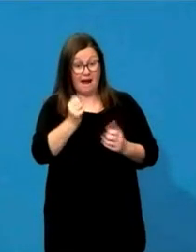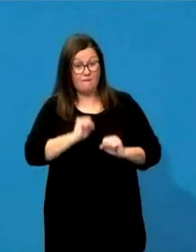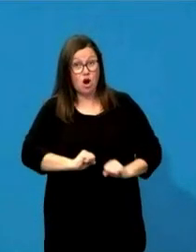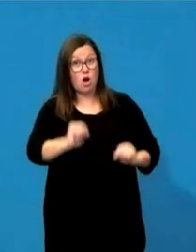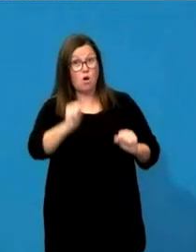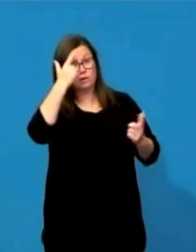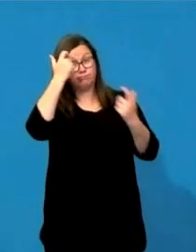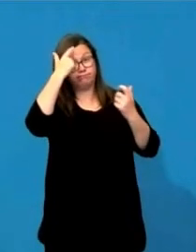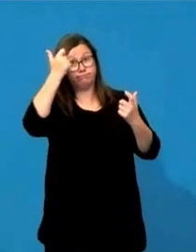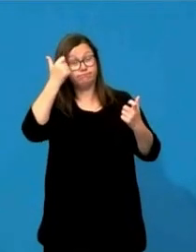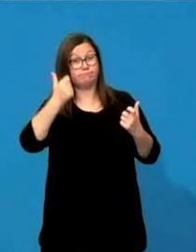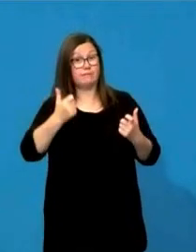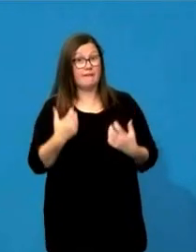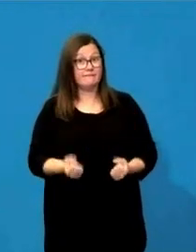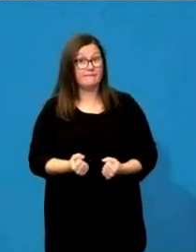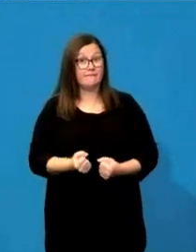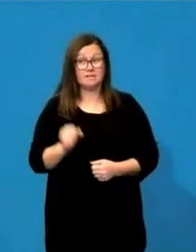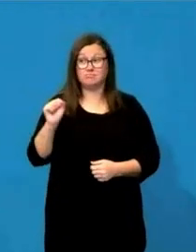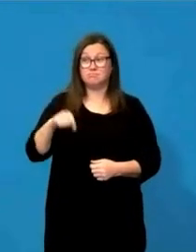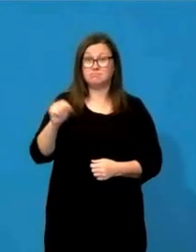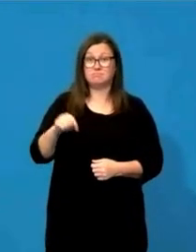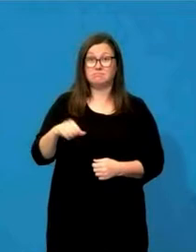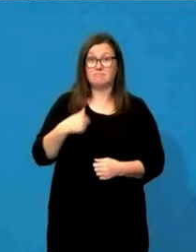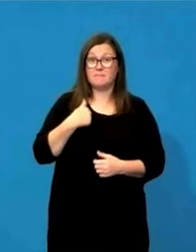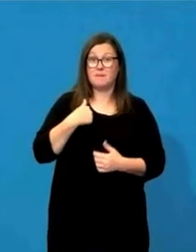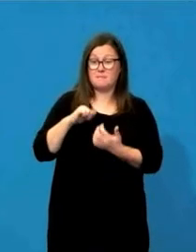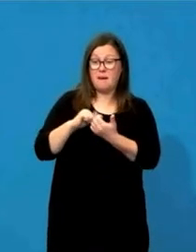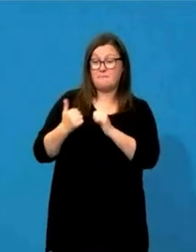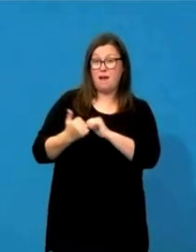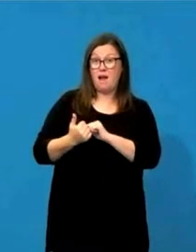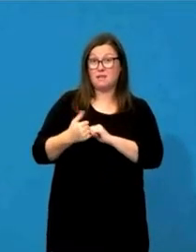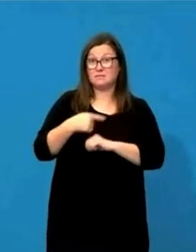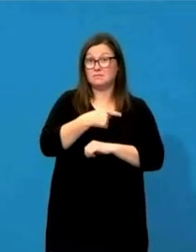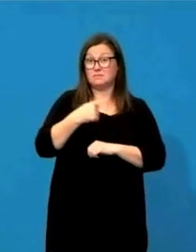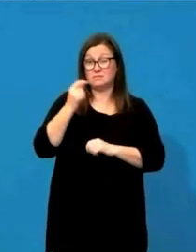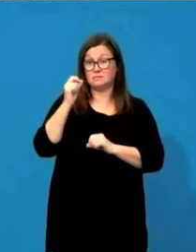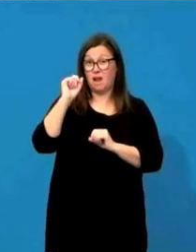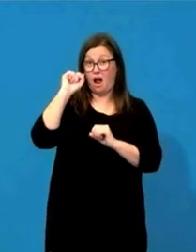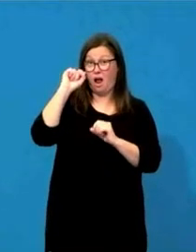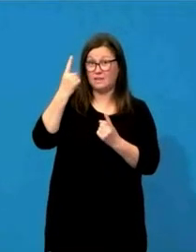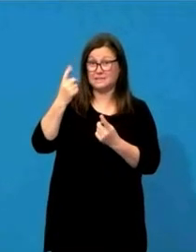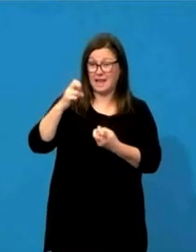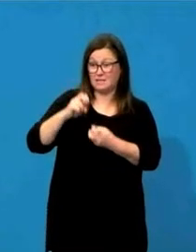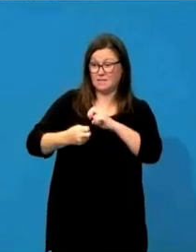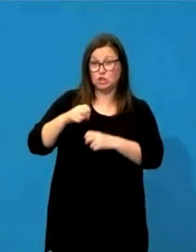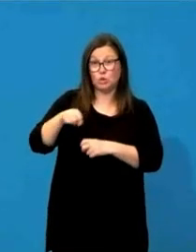My partner knew the issue with Ronita, so in regards to getting to work.